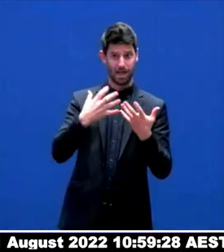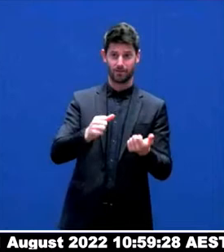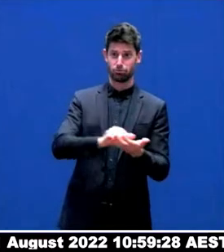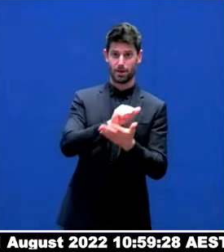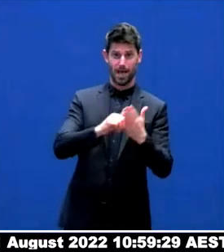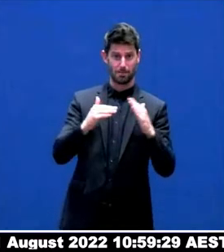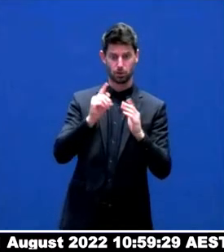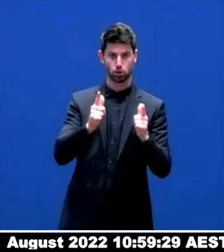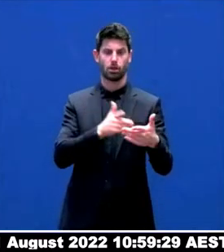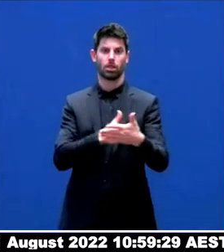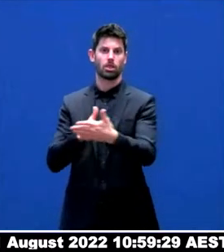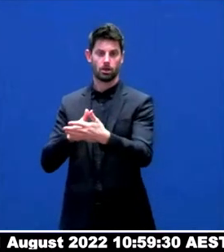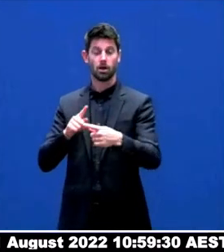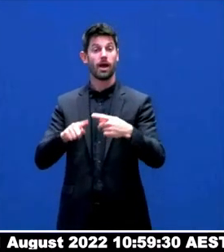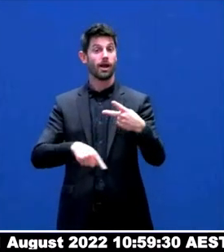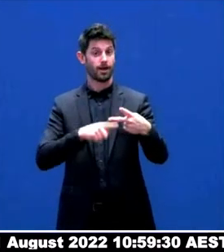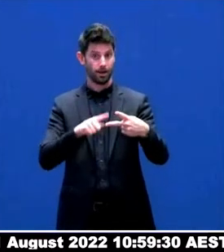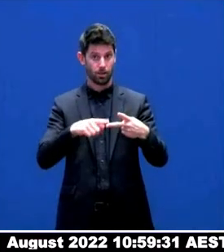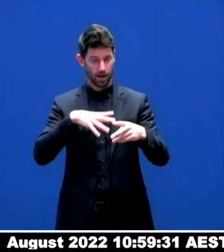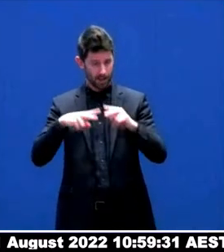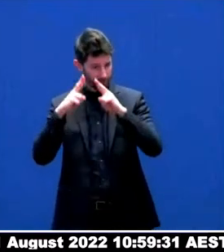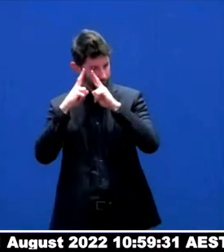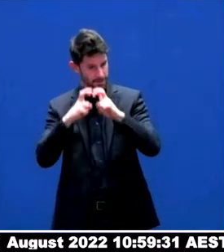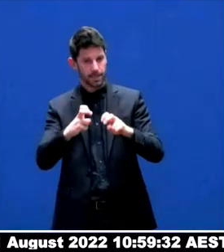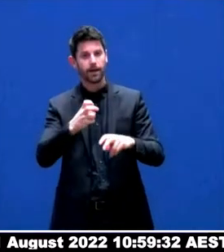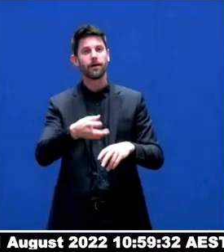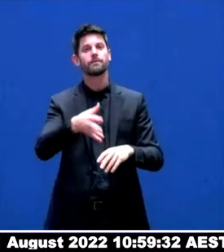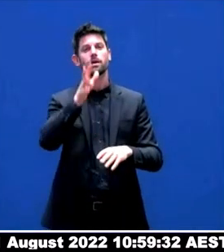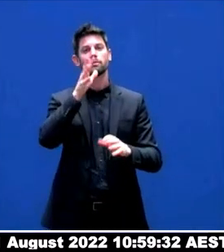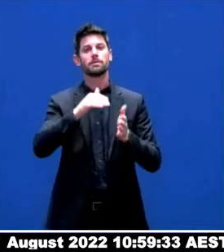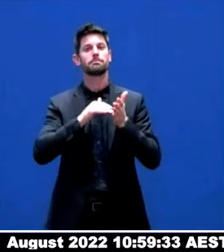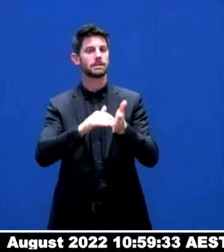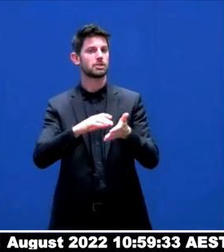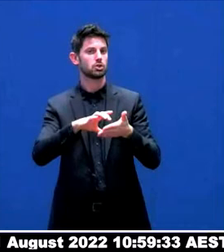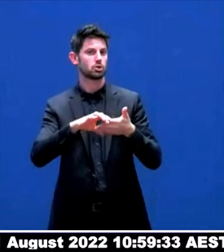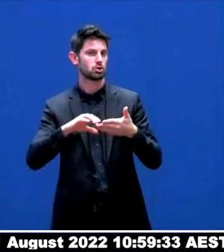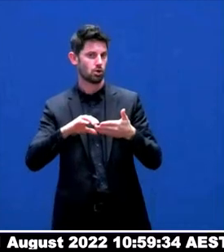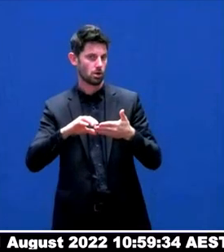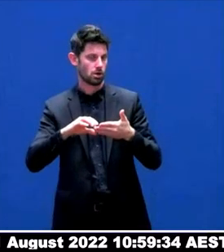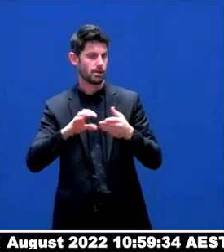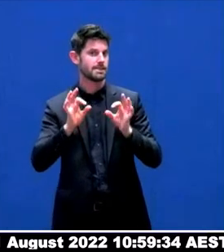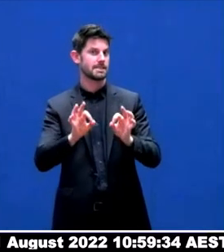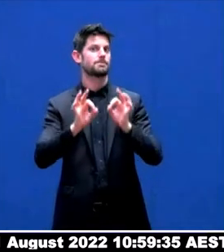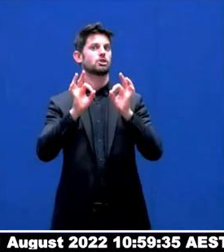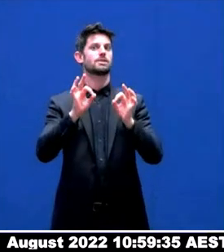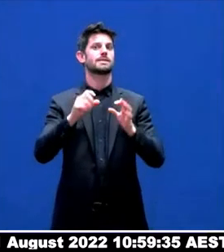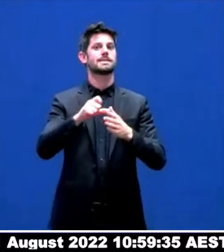And, secondly, the investigation of a $500 million Specialist Disability Accommodation